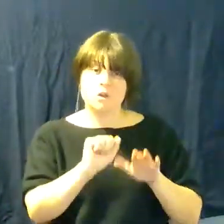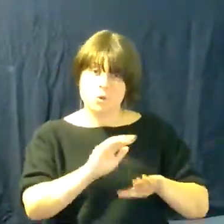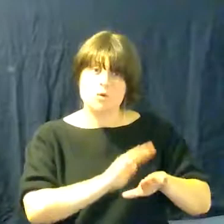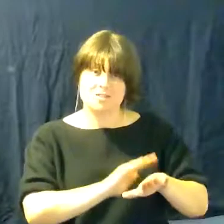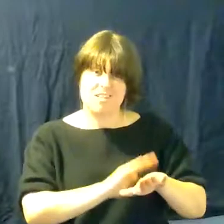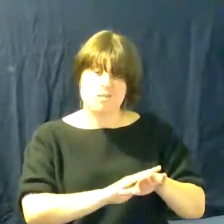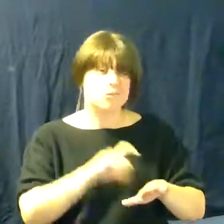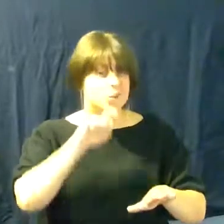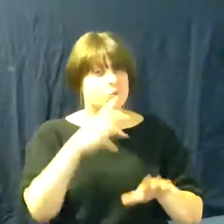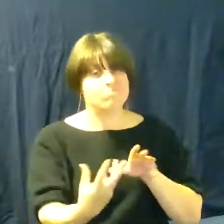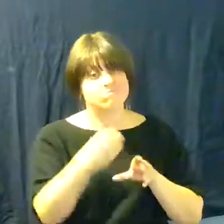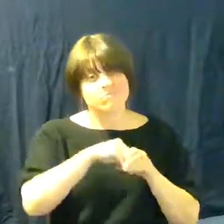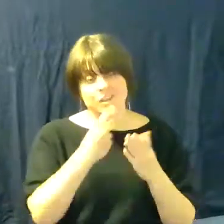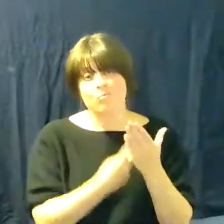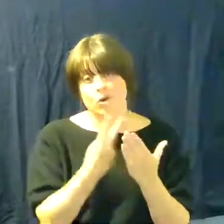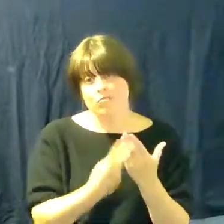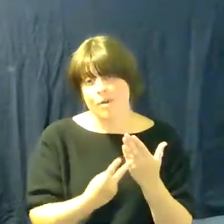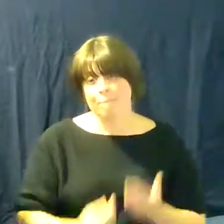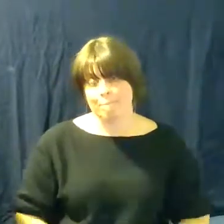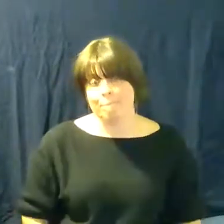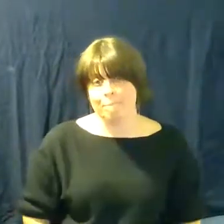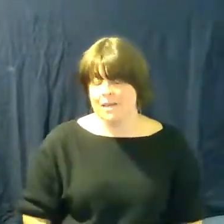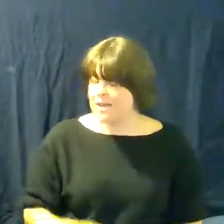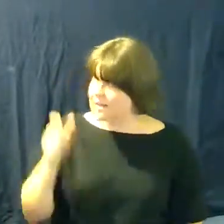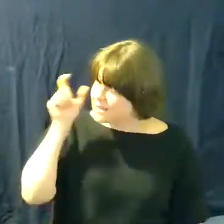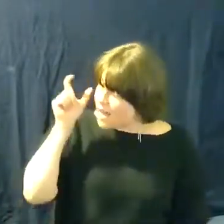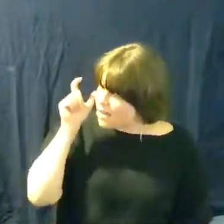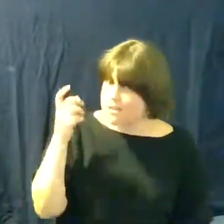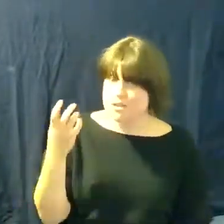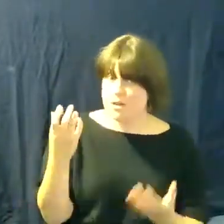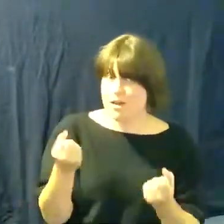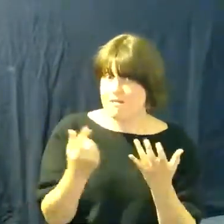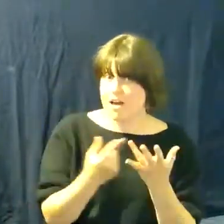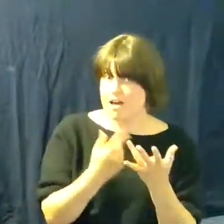out, so we do expect a time commitment from the mentees and mentors to participate in the program